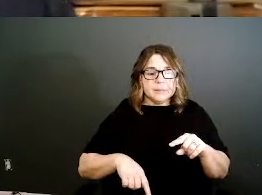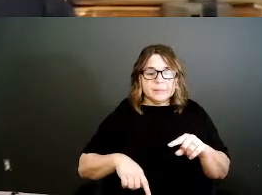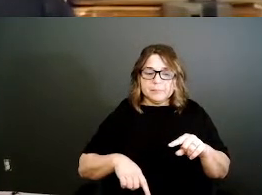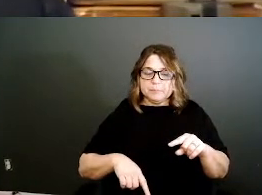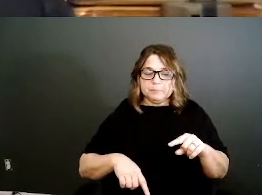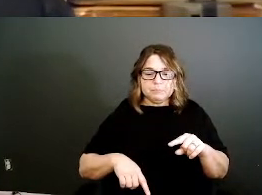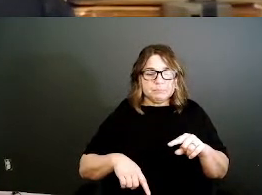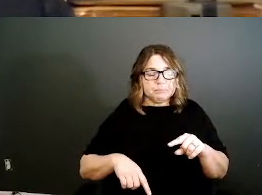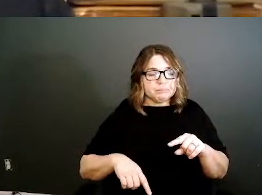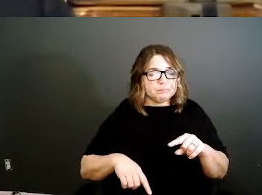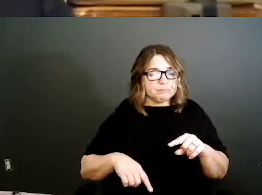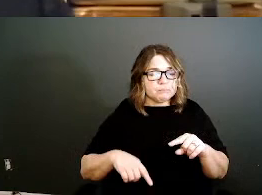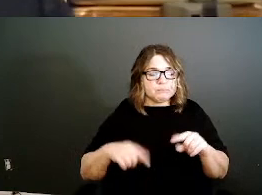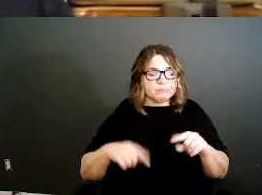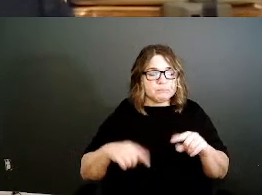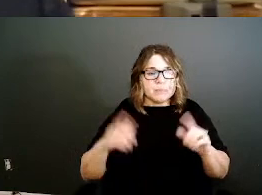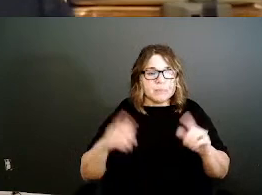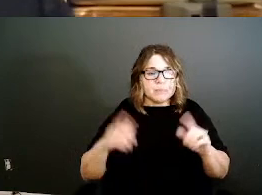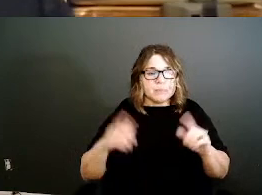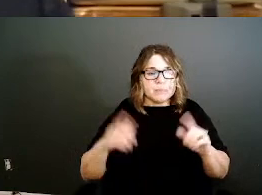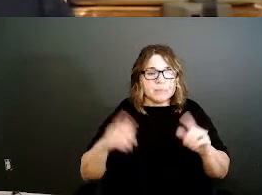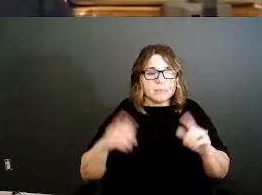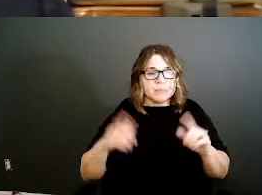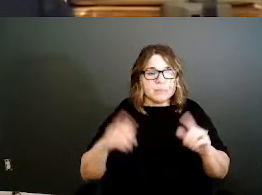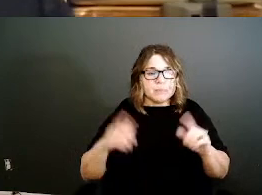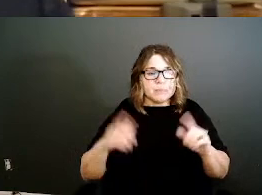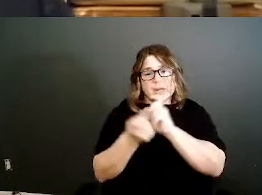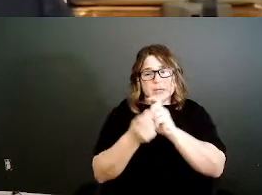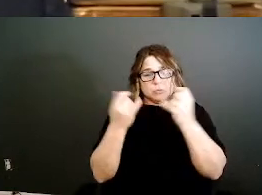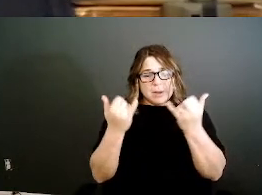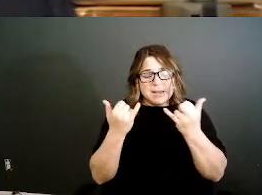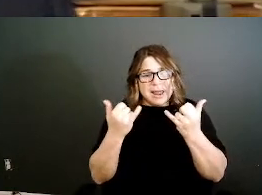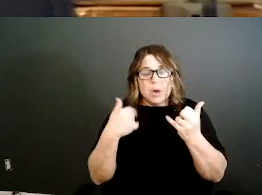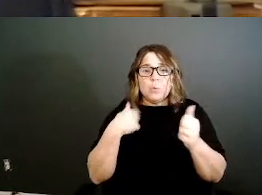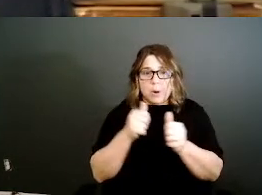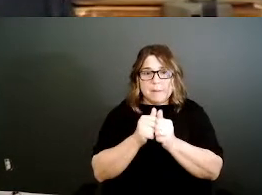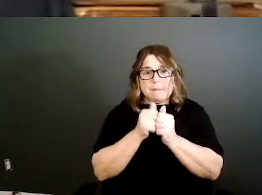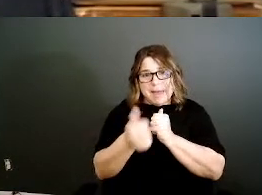AND, SO, I AM RELUCTANT TO DO THAT, BUT I'M ALSO COGNIZANT OF THE VOTE IN WARD 3 AND THE WILL OF THE